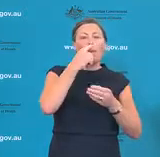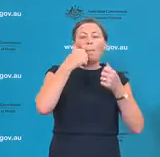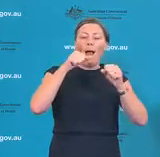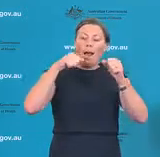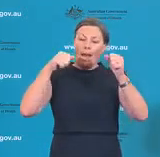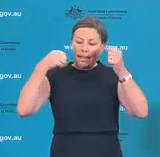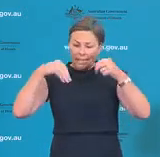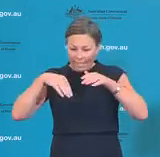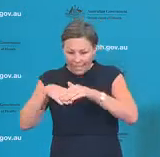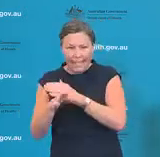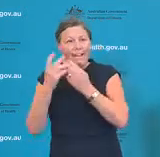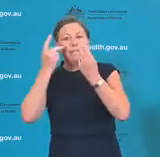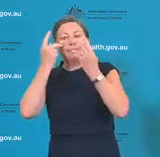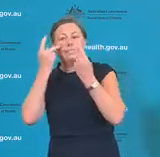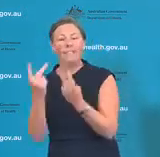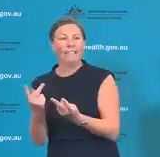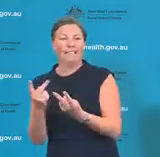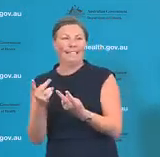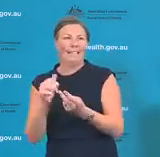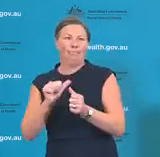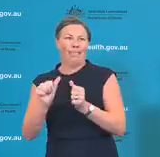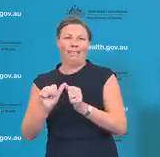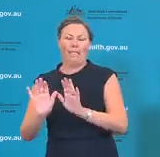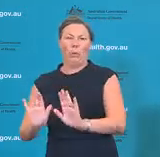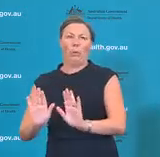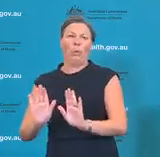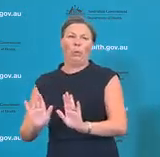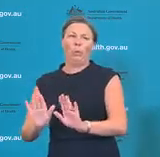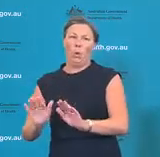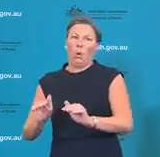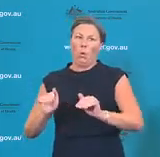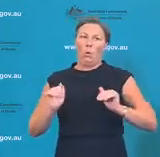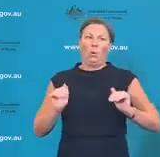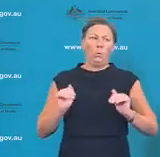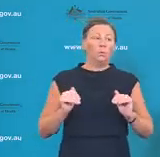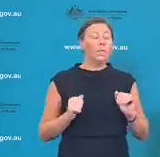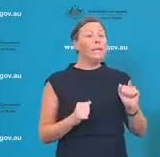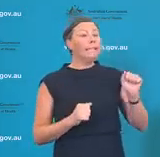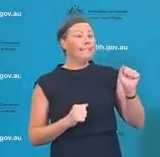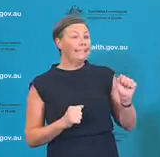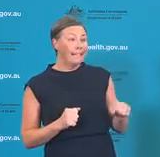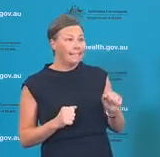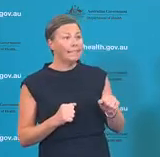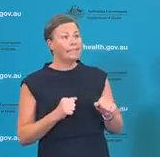among older Australians? Yes, as we move forward certainly our considerations